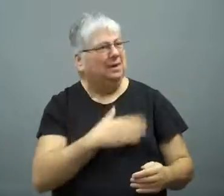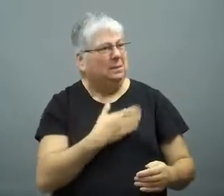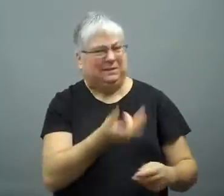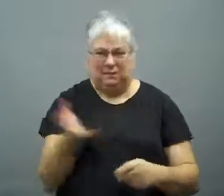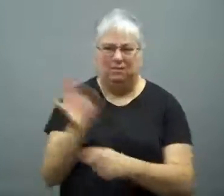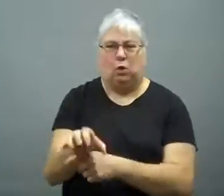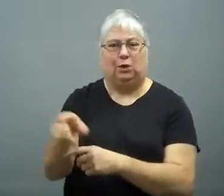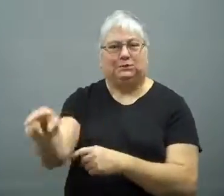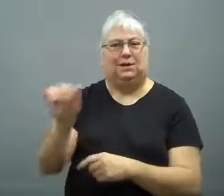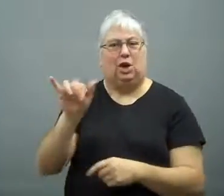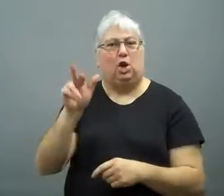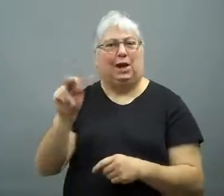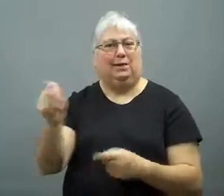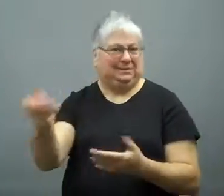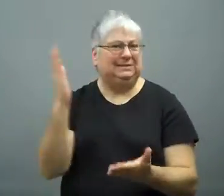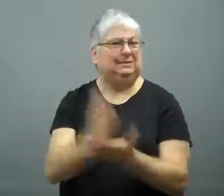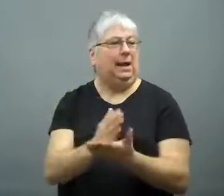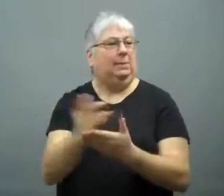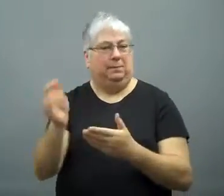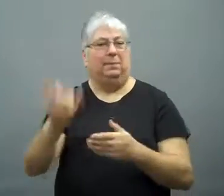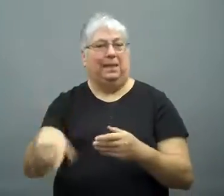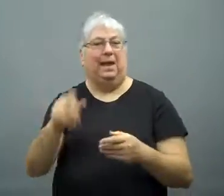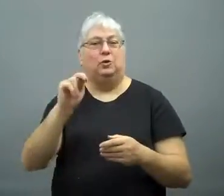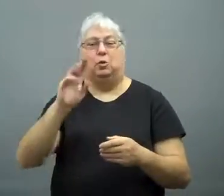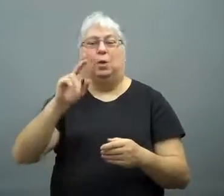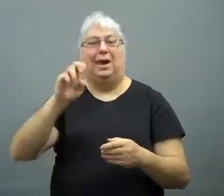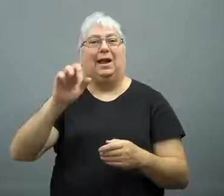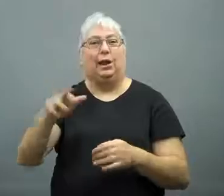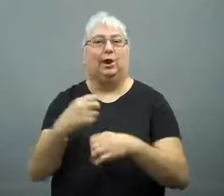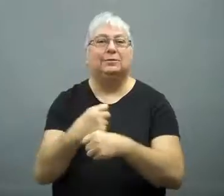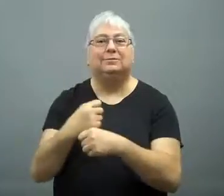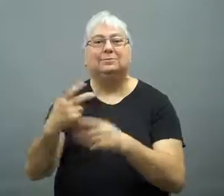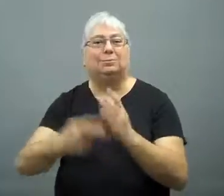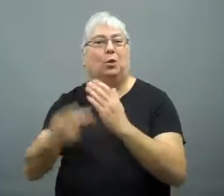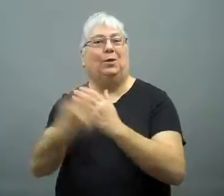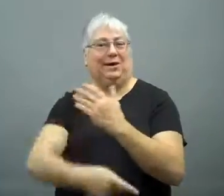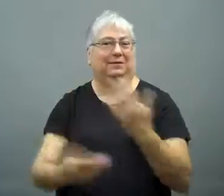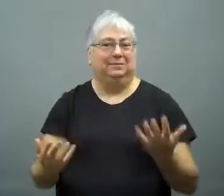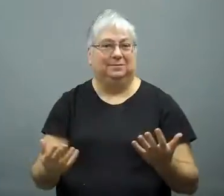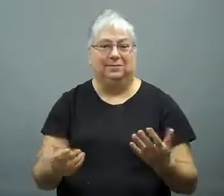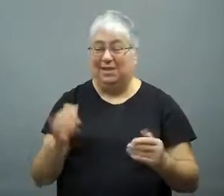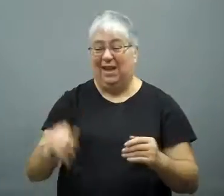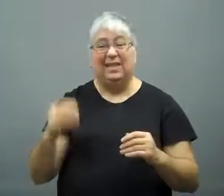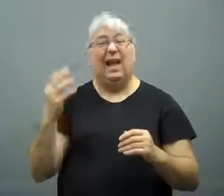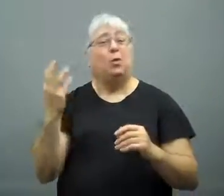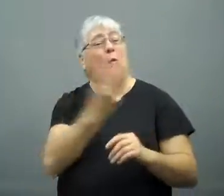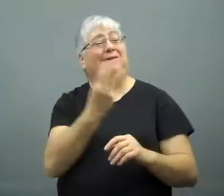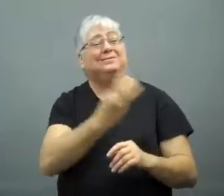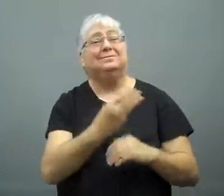to force Iran to end its nuclear program.